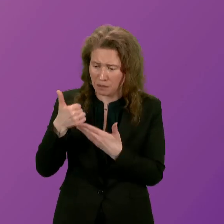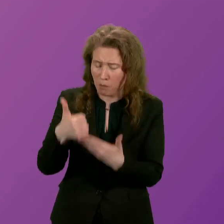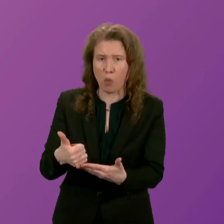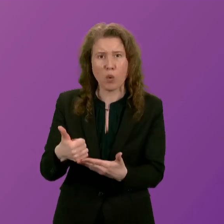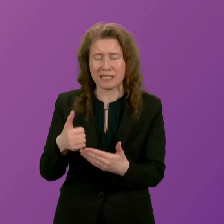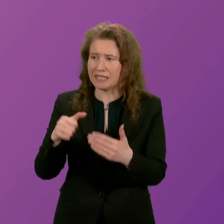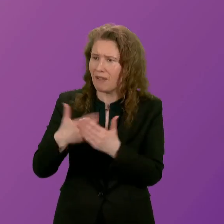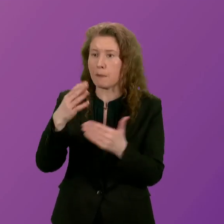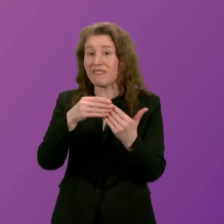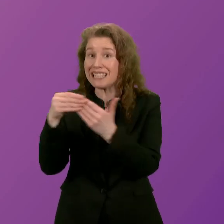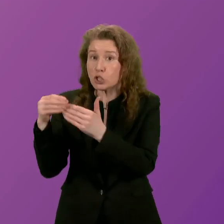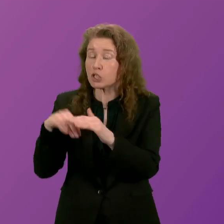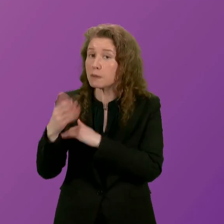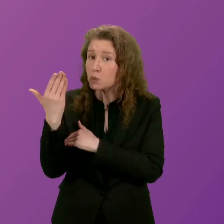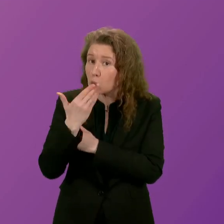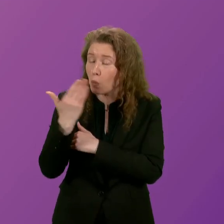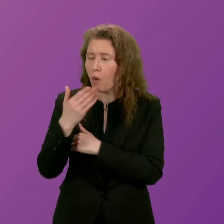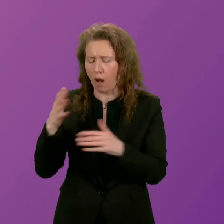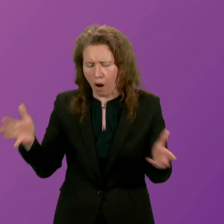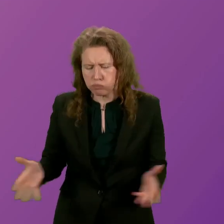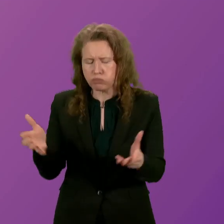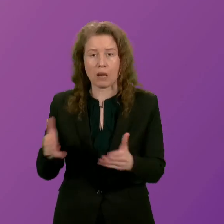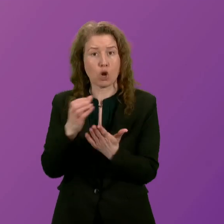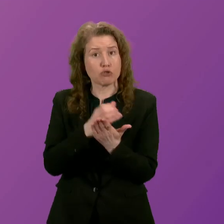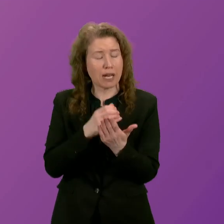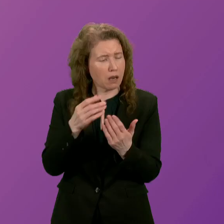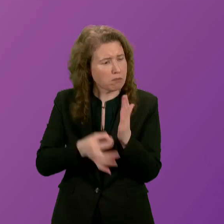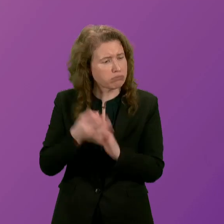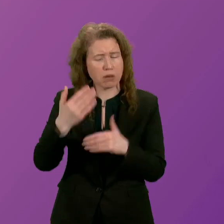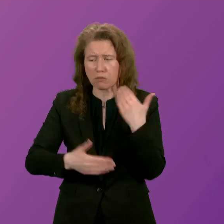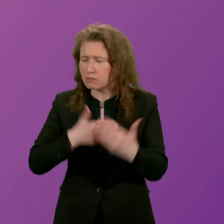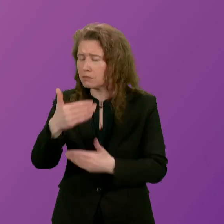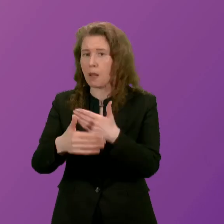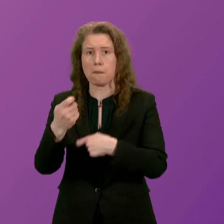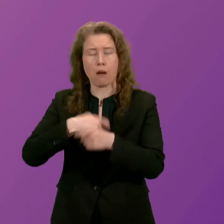leadership in the school, enhanced the curriculum and led to greater engagement